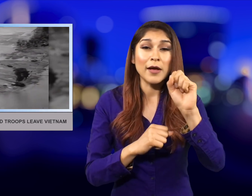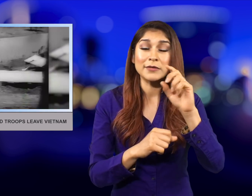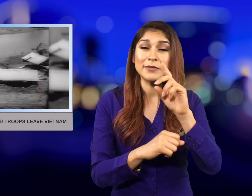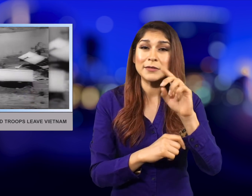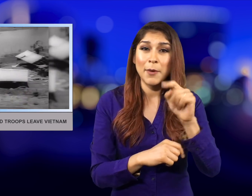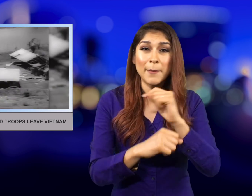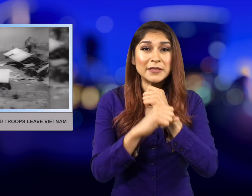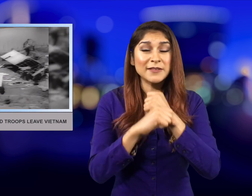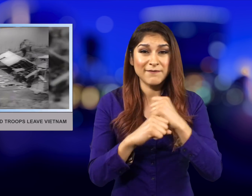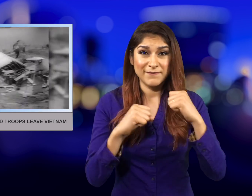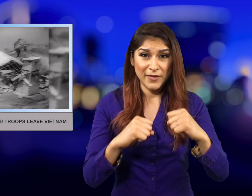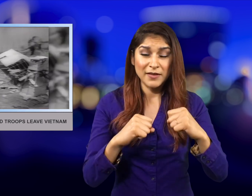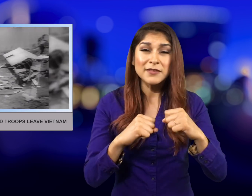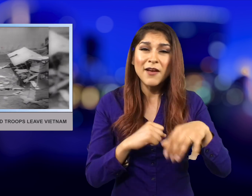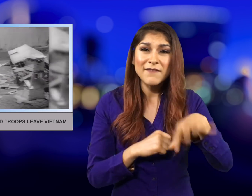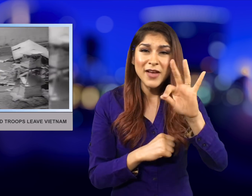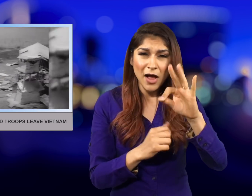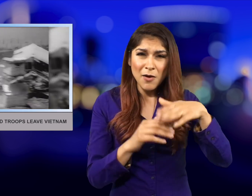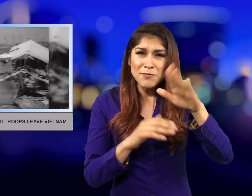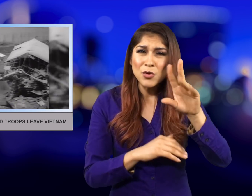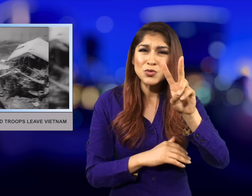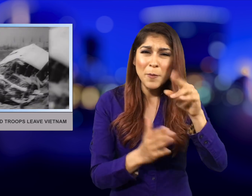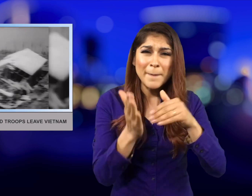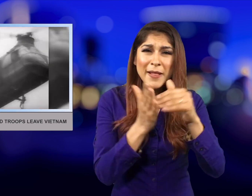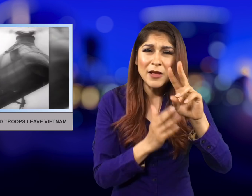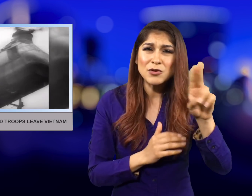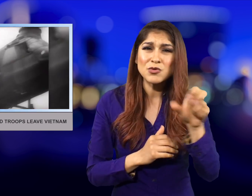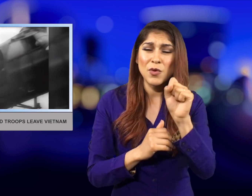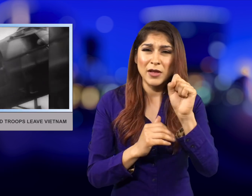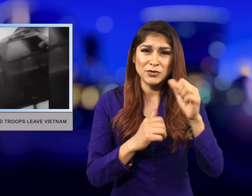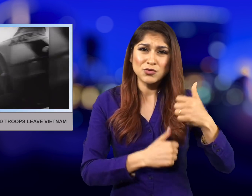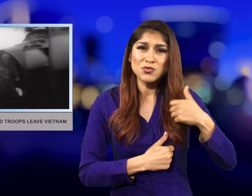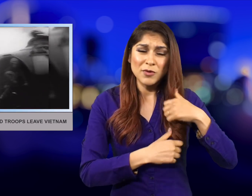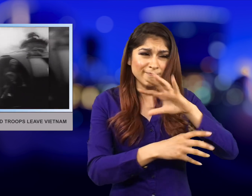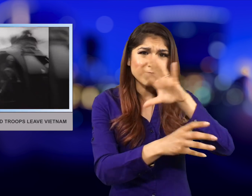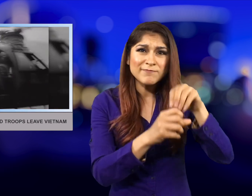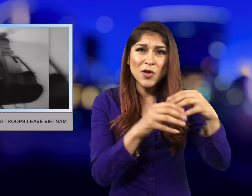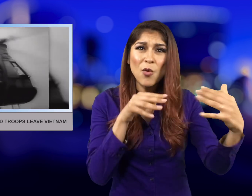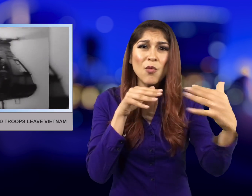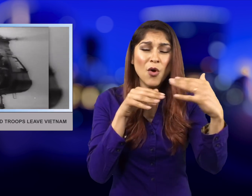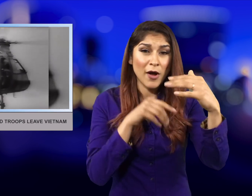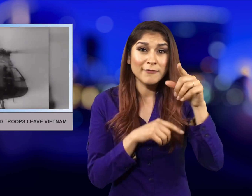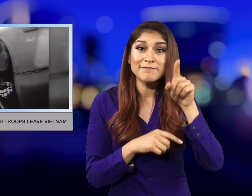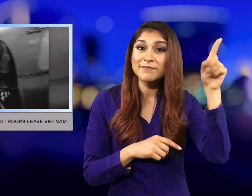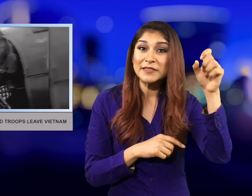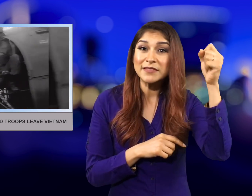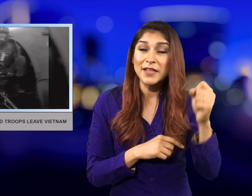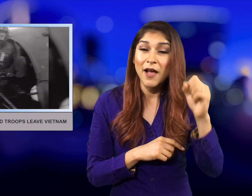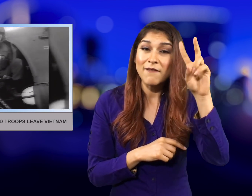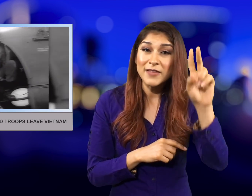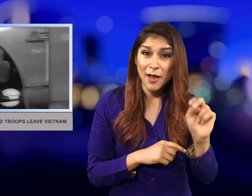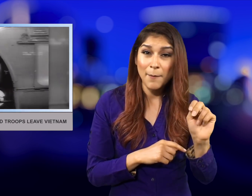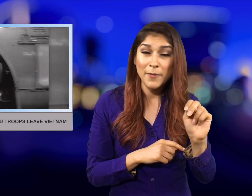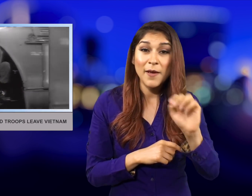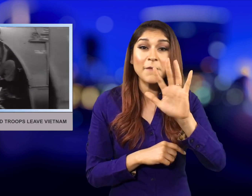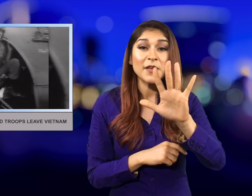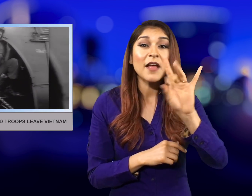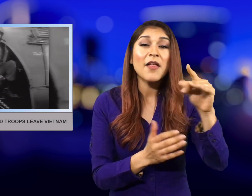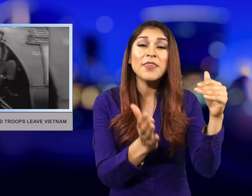According to the US Department of Defense more than 2 million US troops served in South Vietnam.